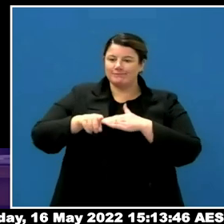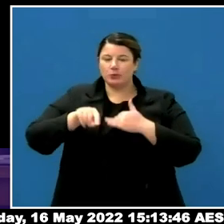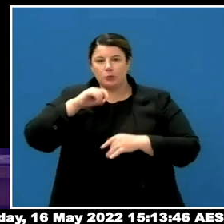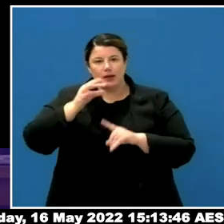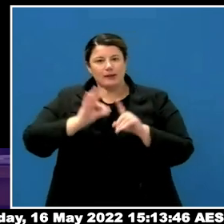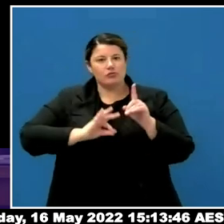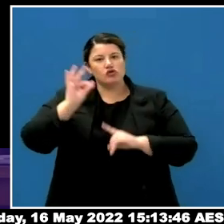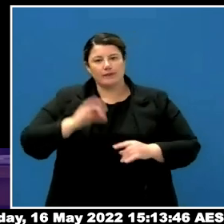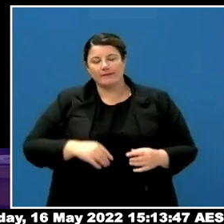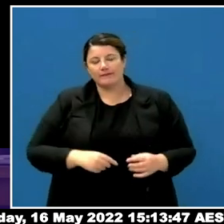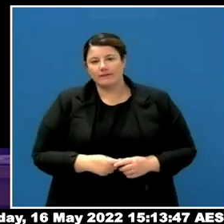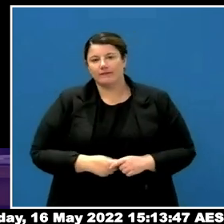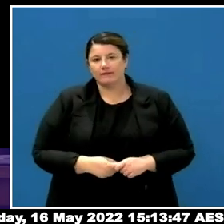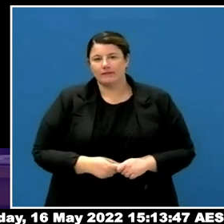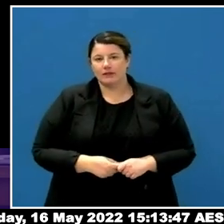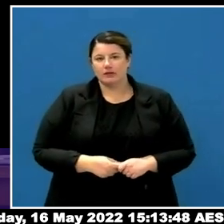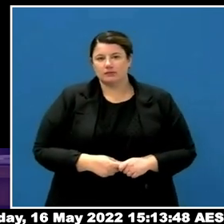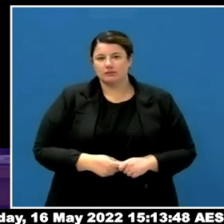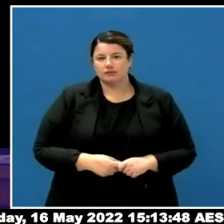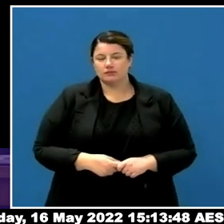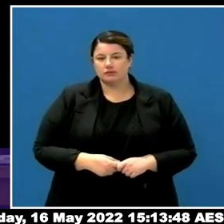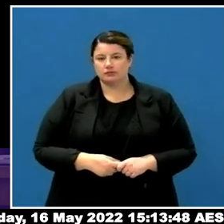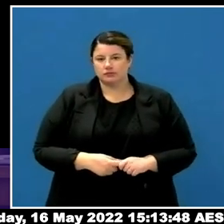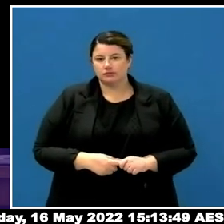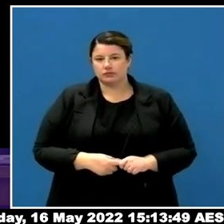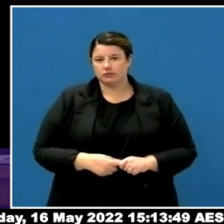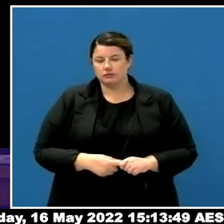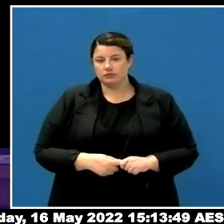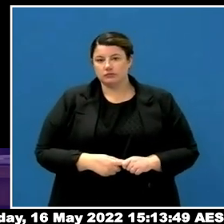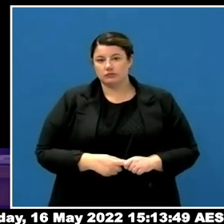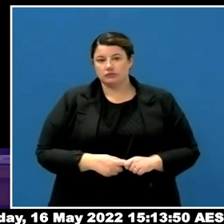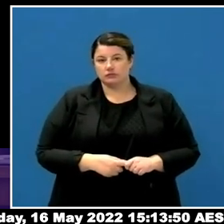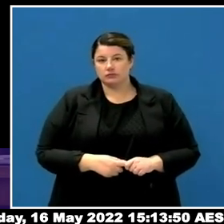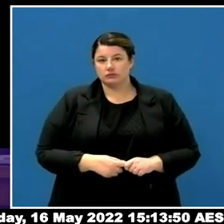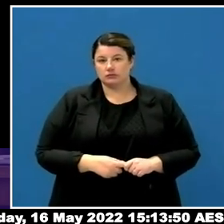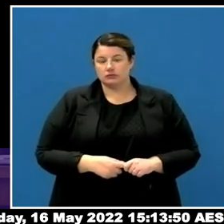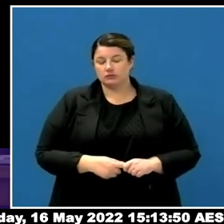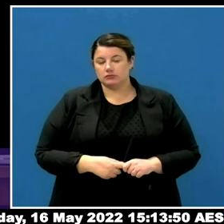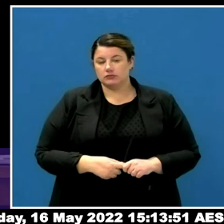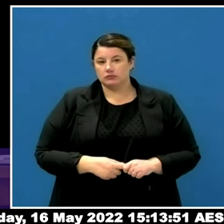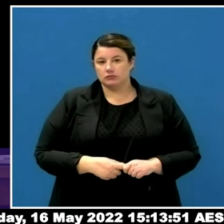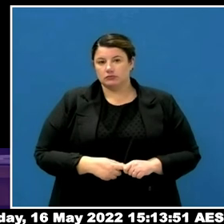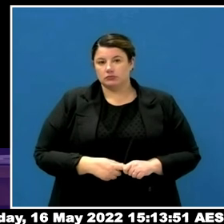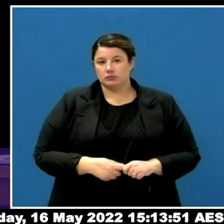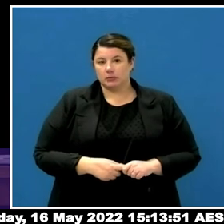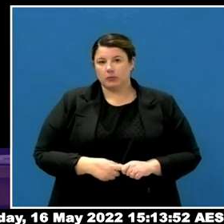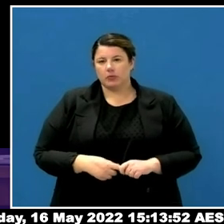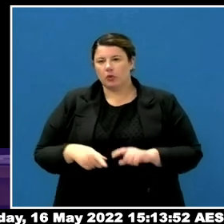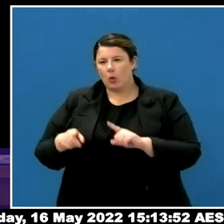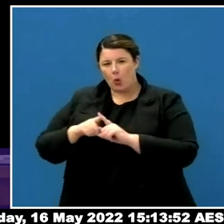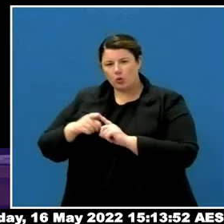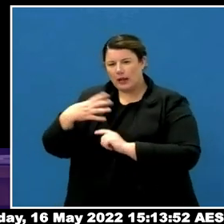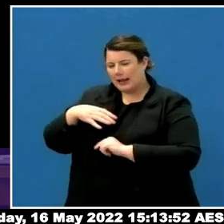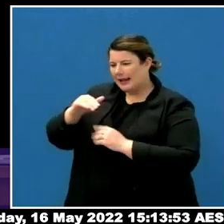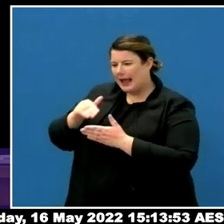Yes. And at the time, he also required personal care support; is that right? No, we used to take care of that ourselves.